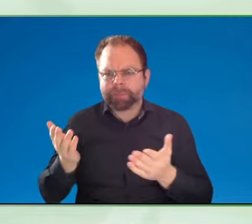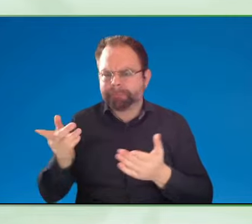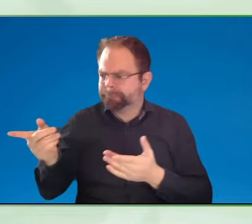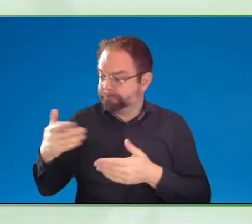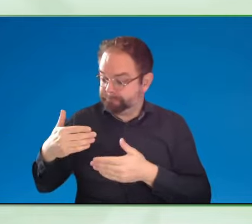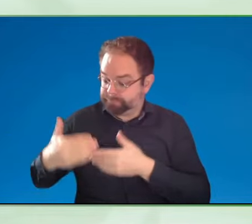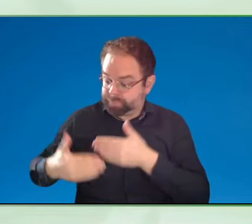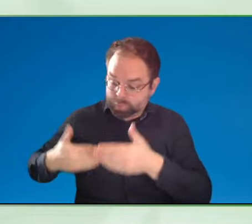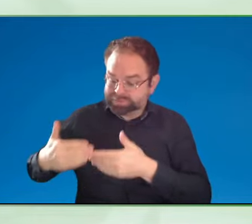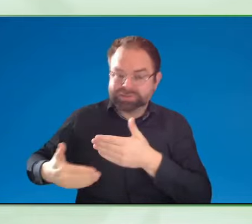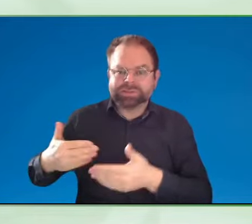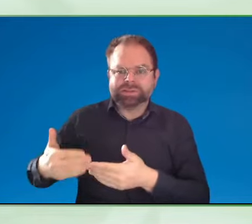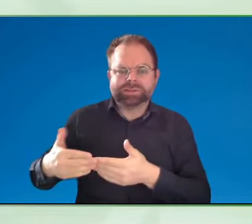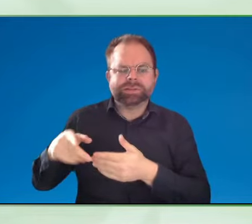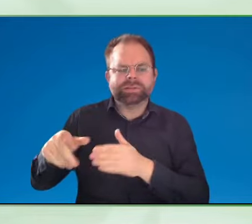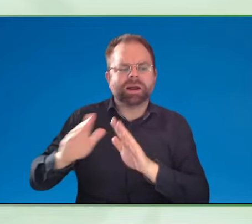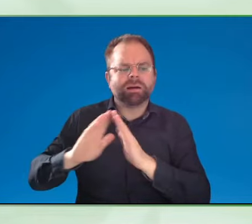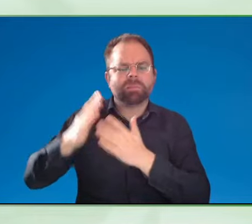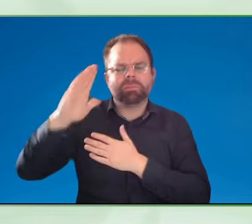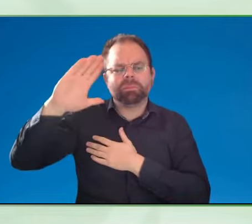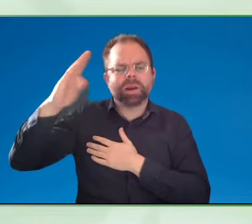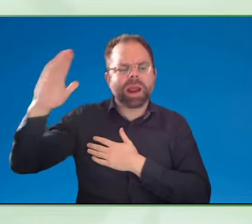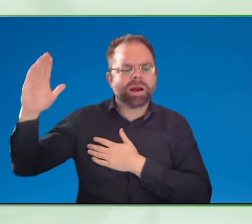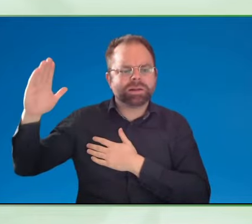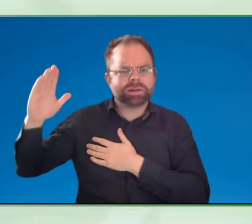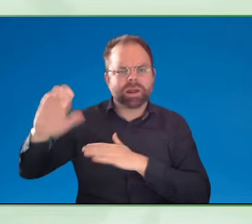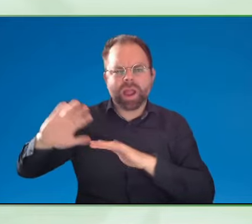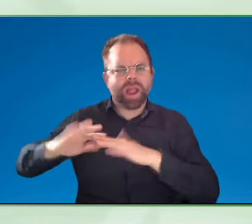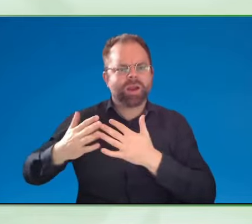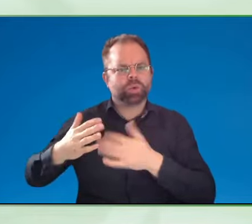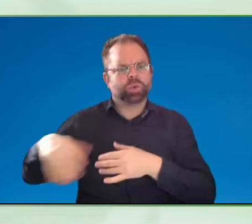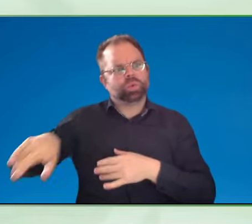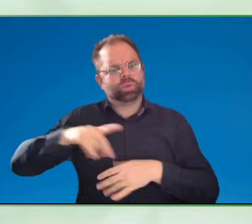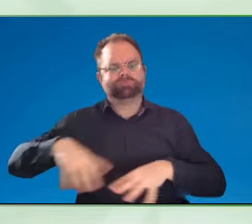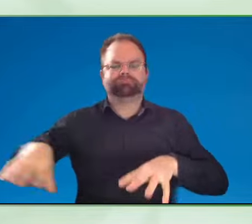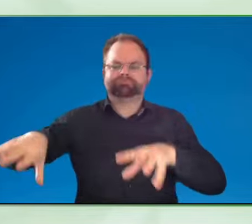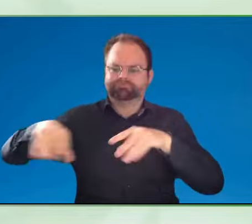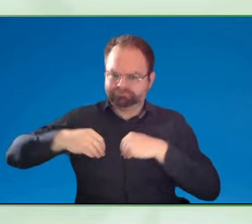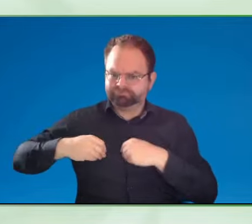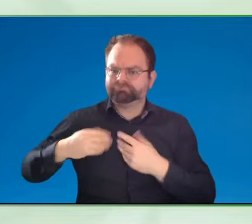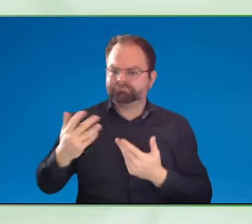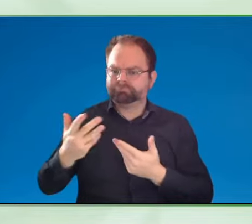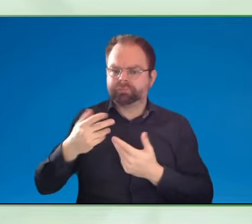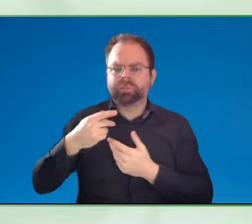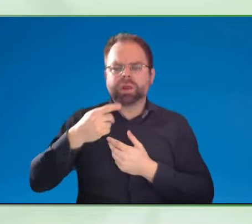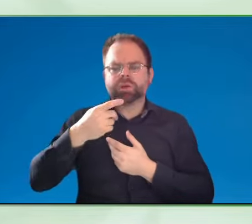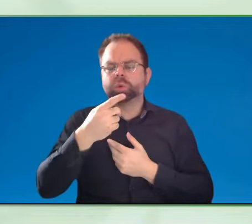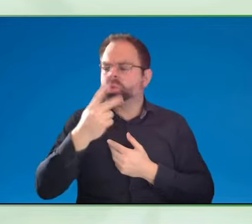with, what was the hardest to achieve?